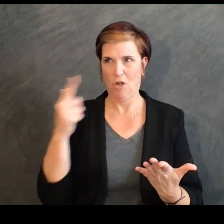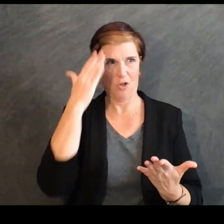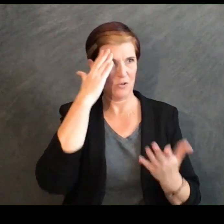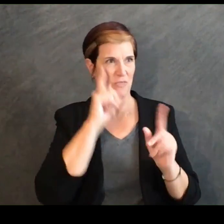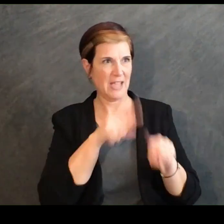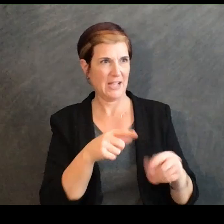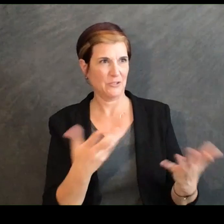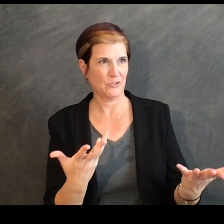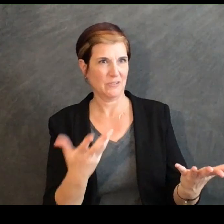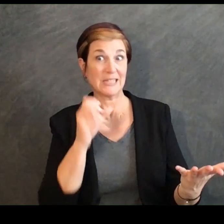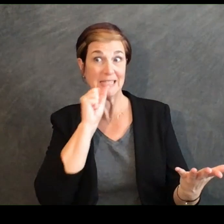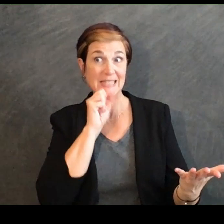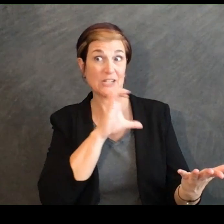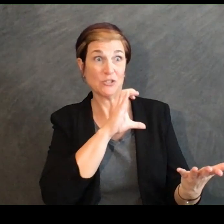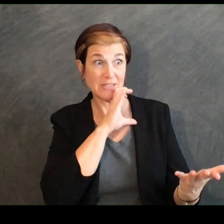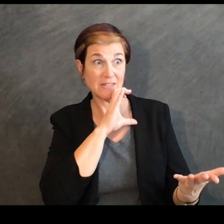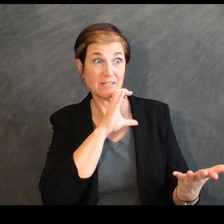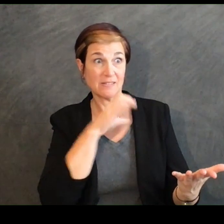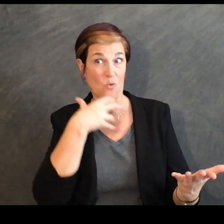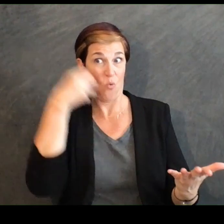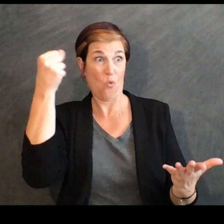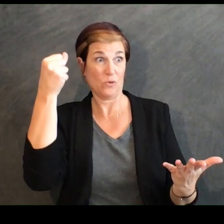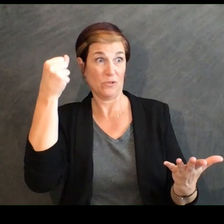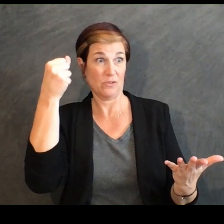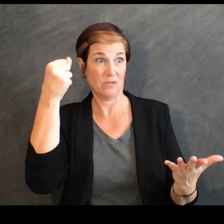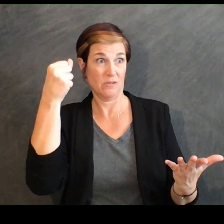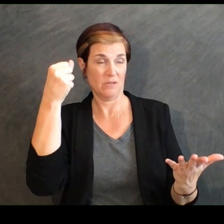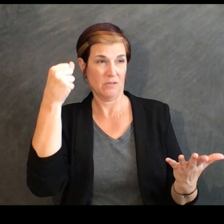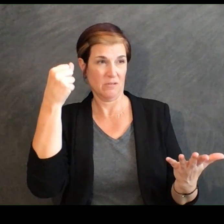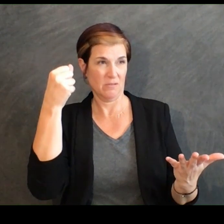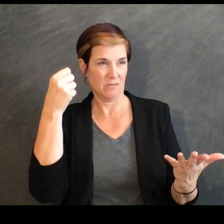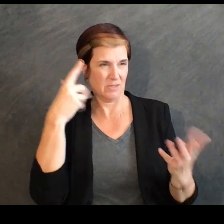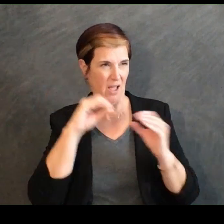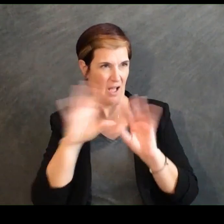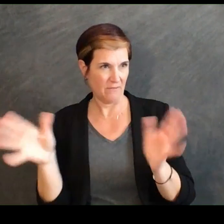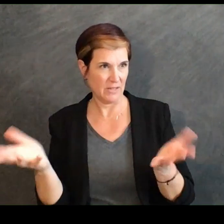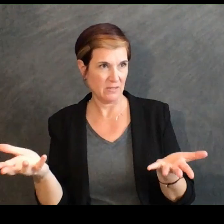because when you talk about anything that requires a robust immune system as